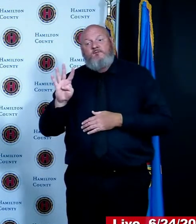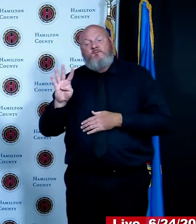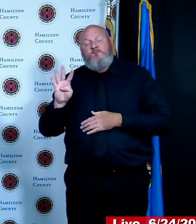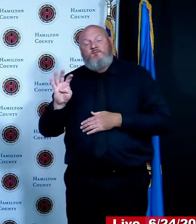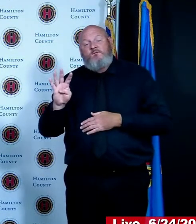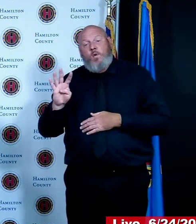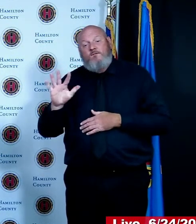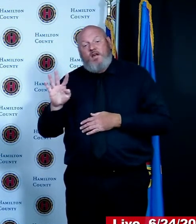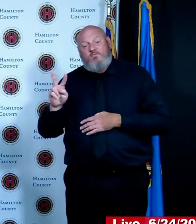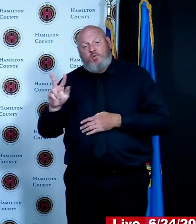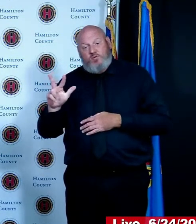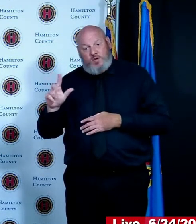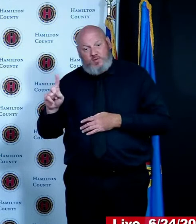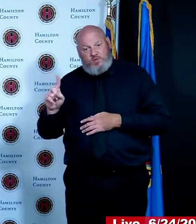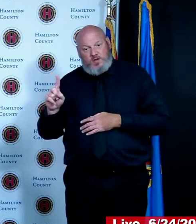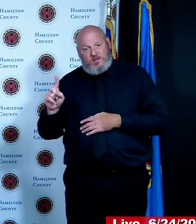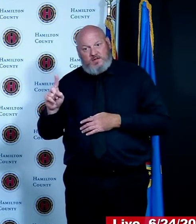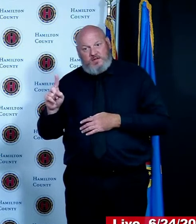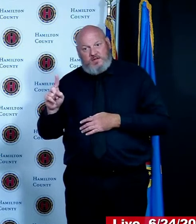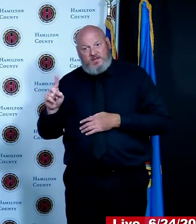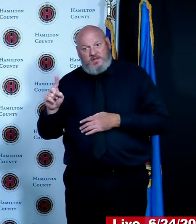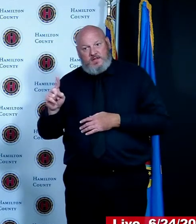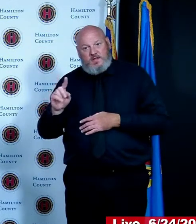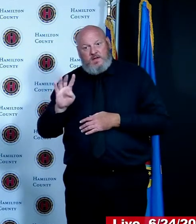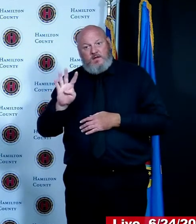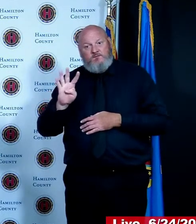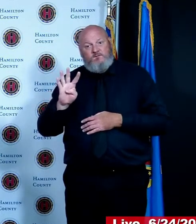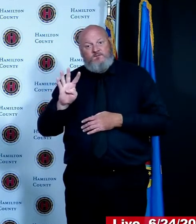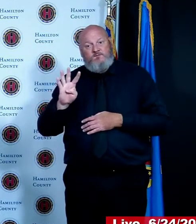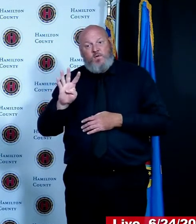northern portion of the county have been high throughout the pandemic with cases